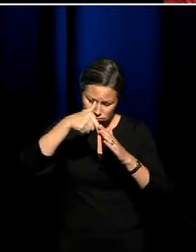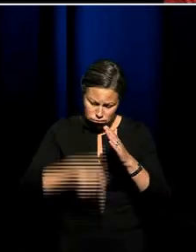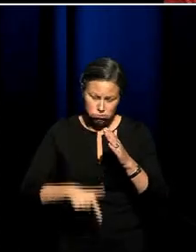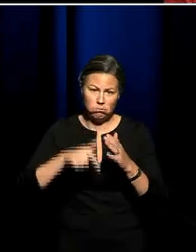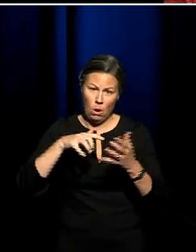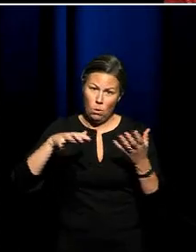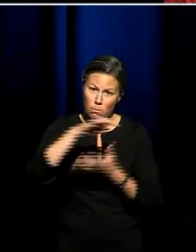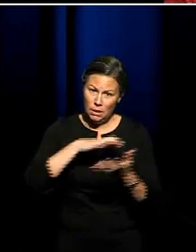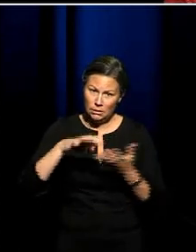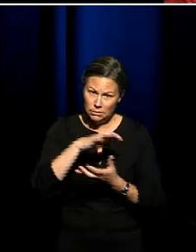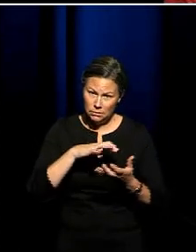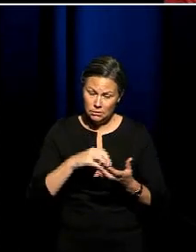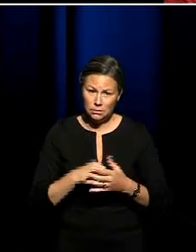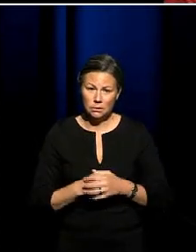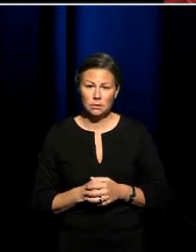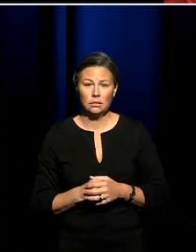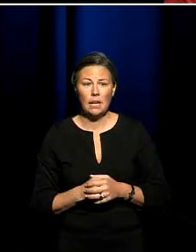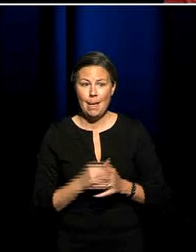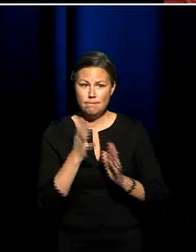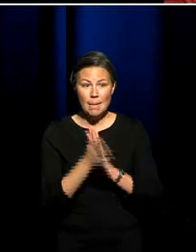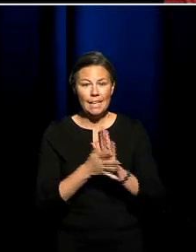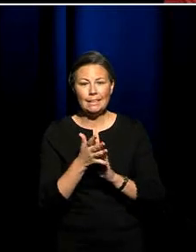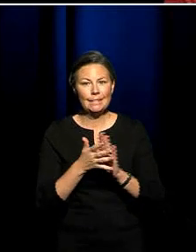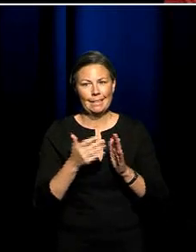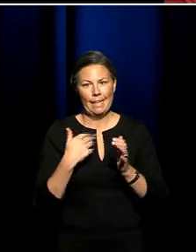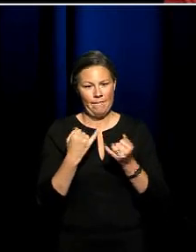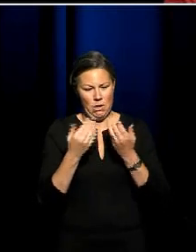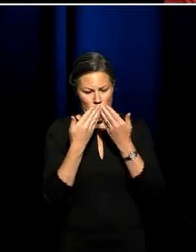therefore, considerably wider than, for example, that of the Child Abuse Royal